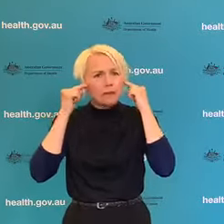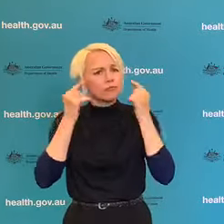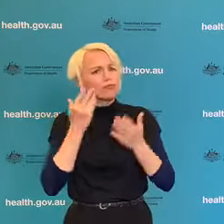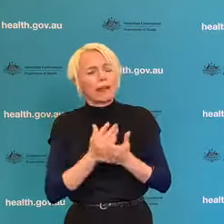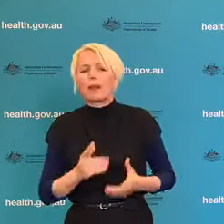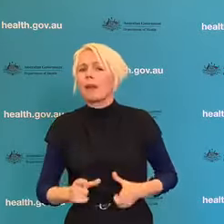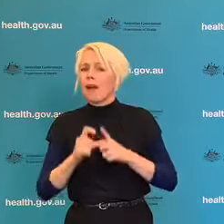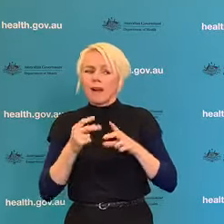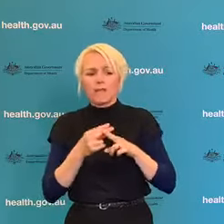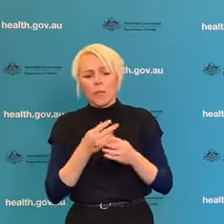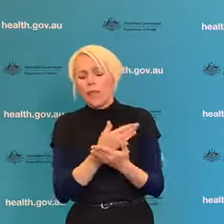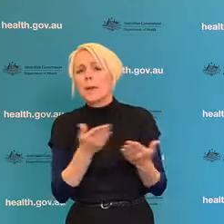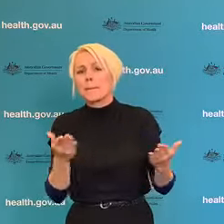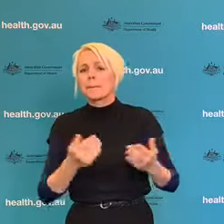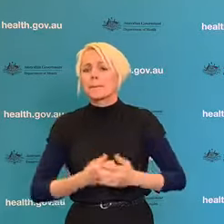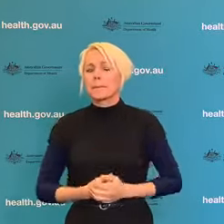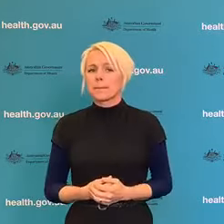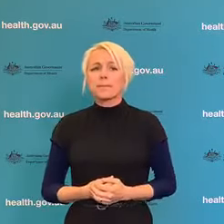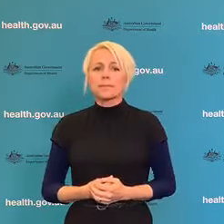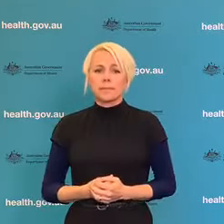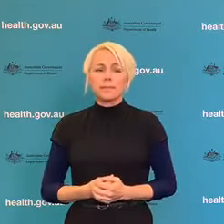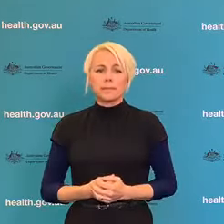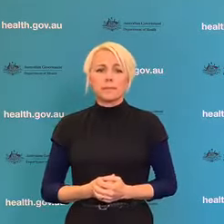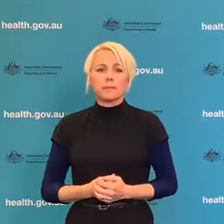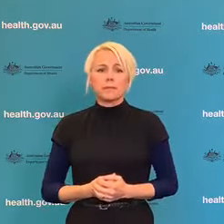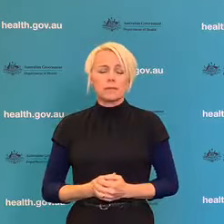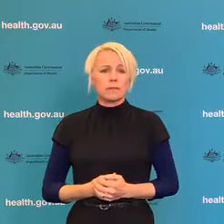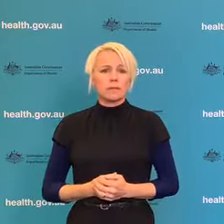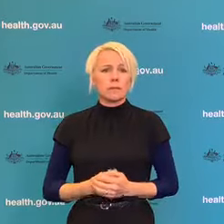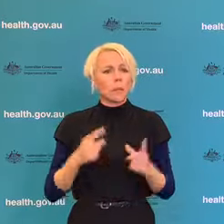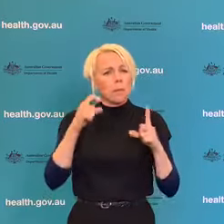the front line who it is wearing PPE is extraordinarily